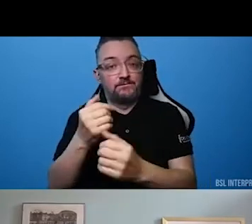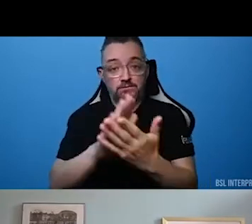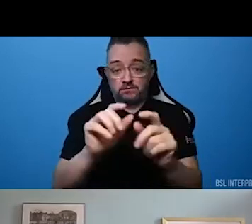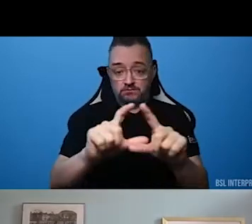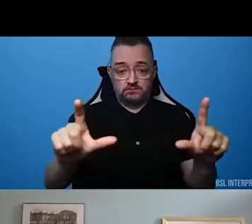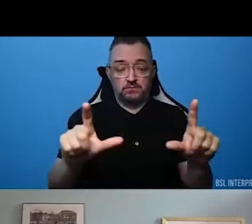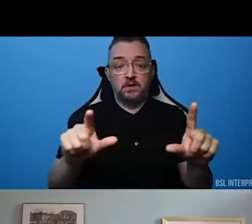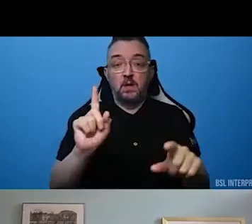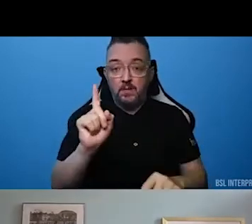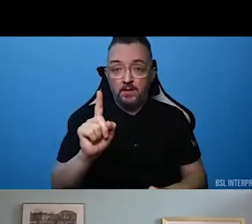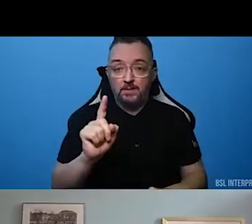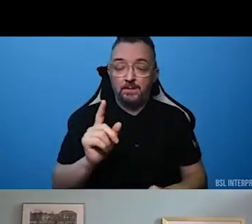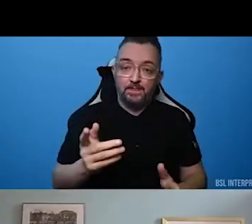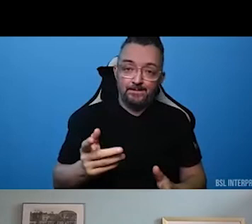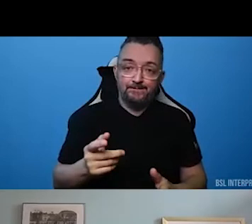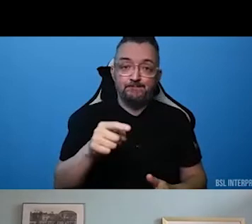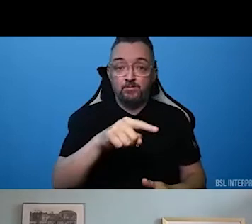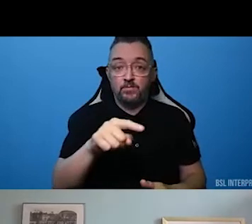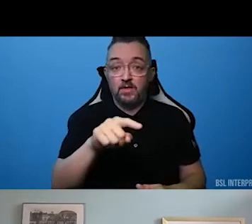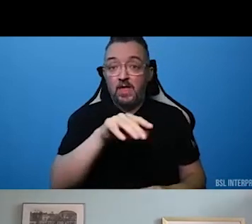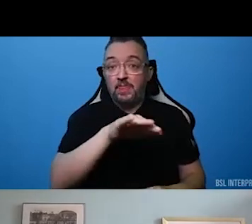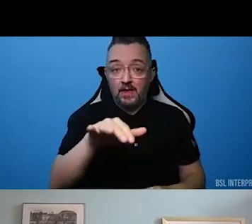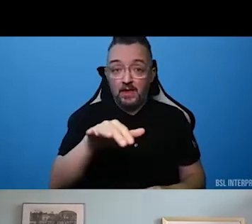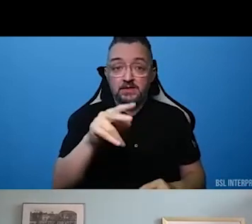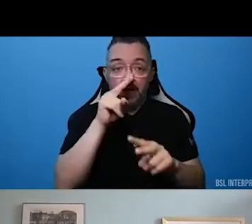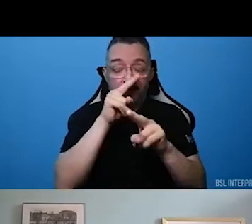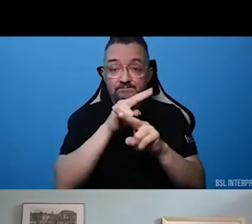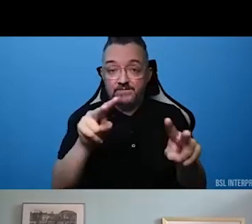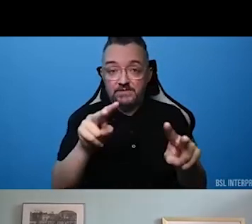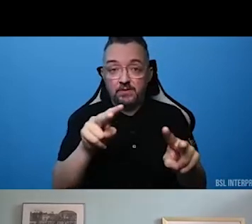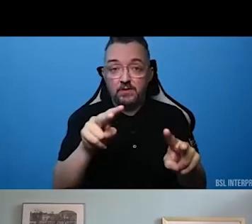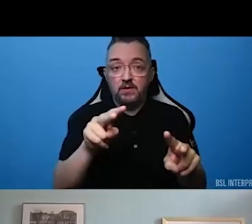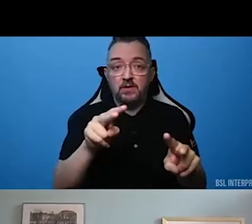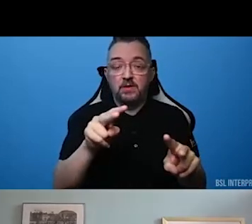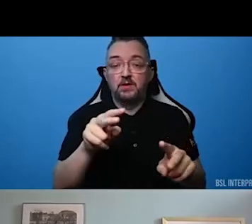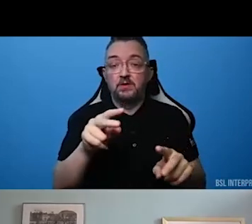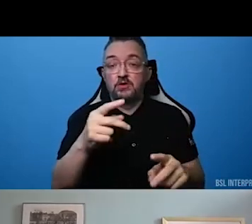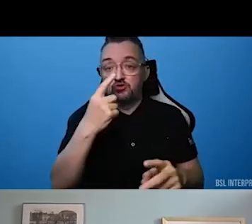And yet although they're visible and although they're accessible in the archives